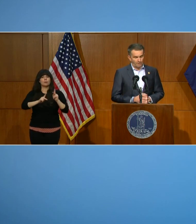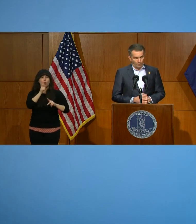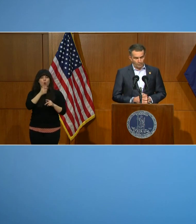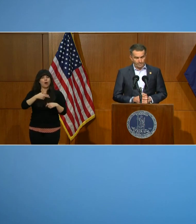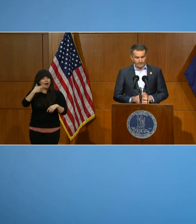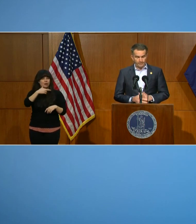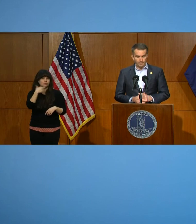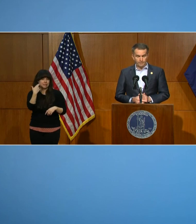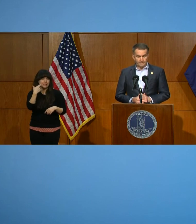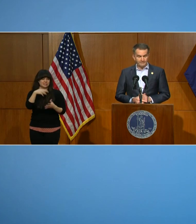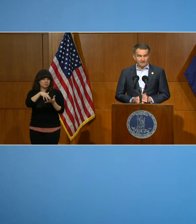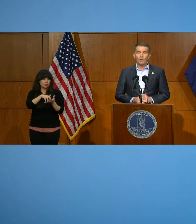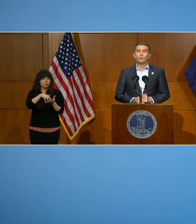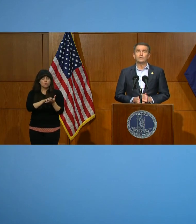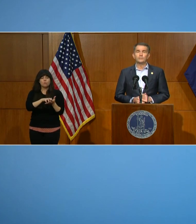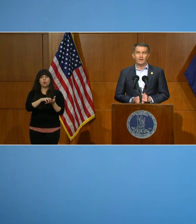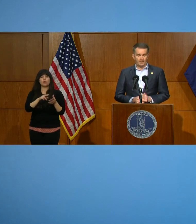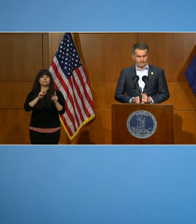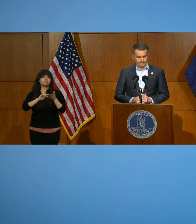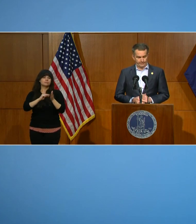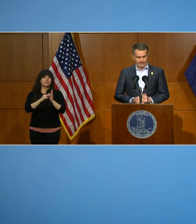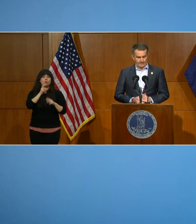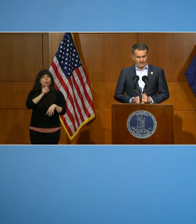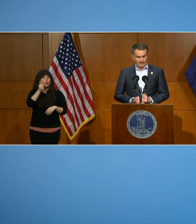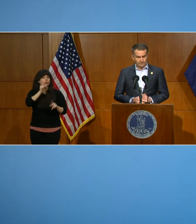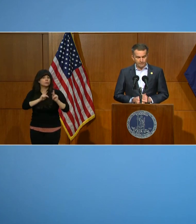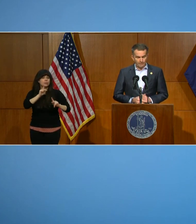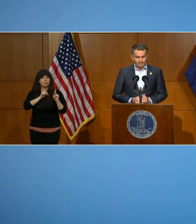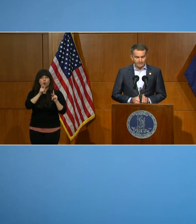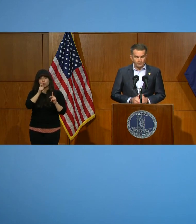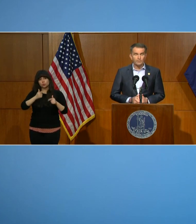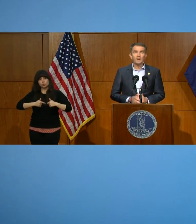VACCINATING PEOPLE WHO ARE MOST VULNERABLE, STARTING WITH OLDER